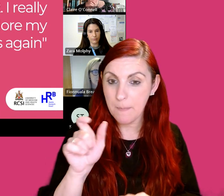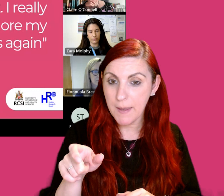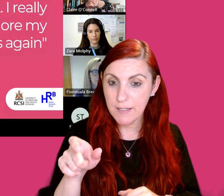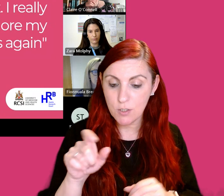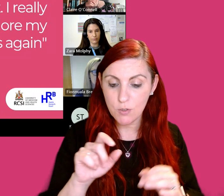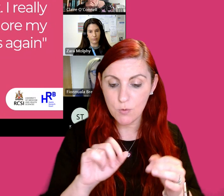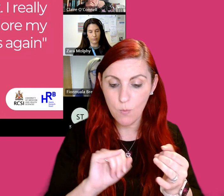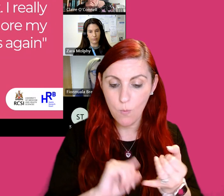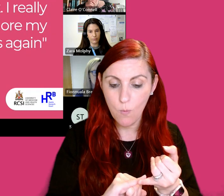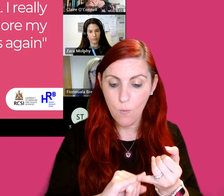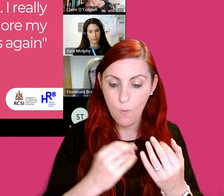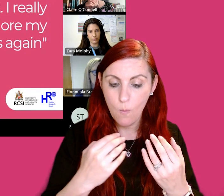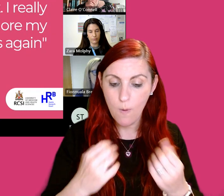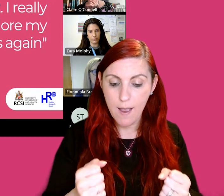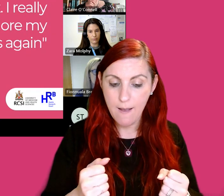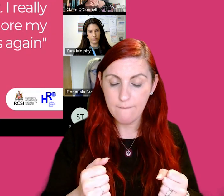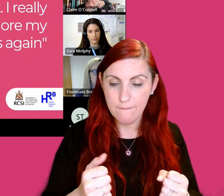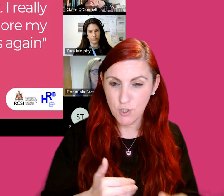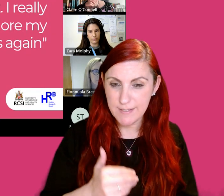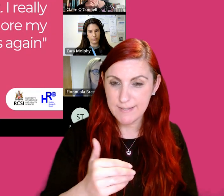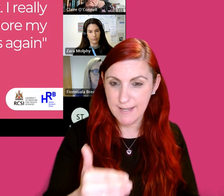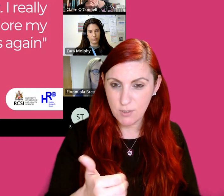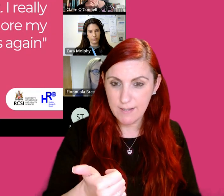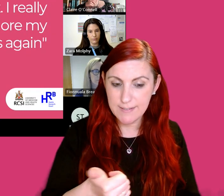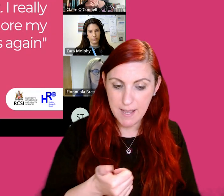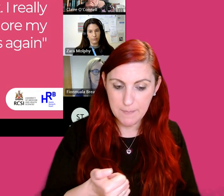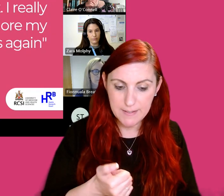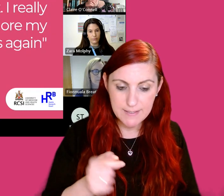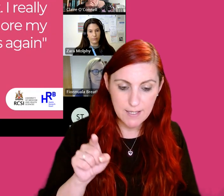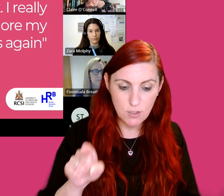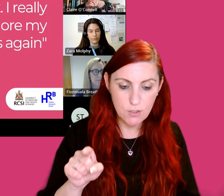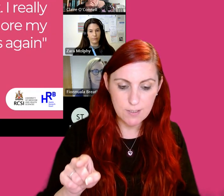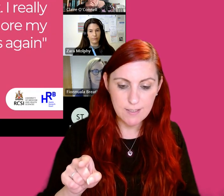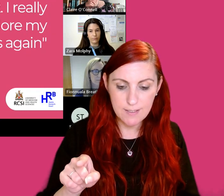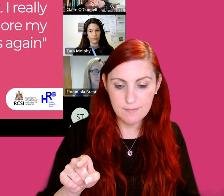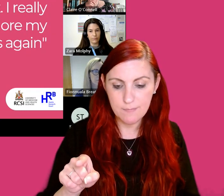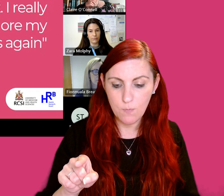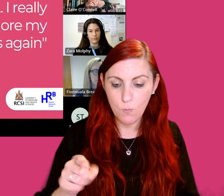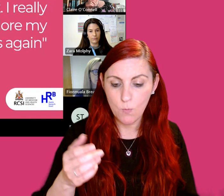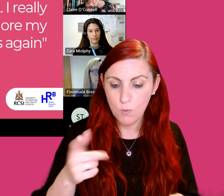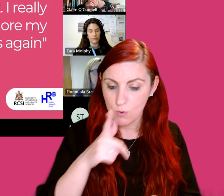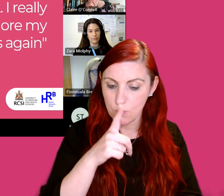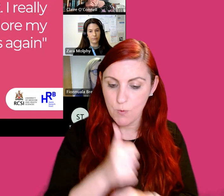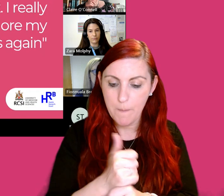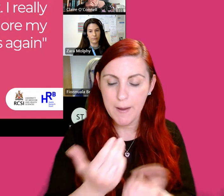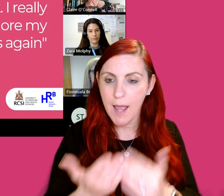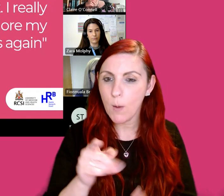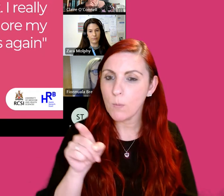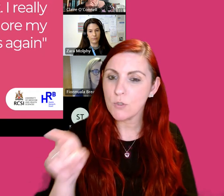maturity nonset diabetes of the young and she was highlighting the fact that she never um she